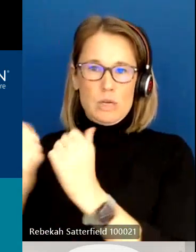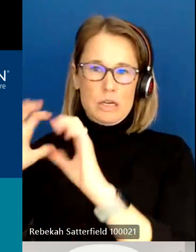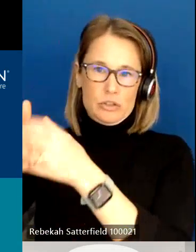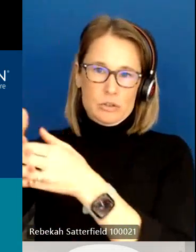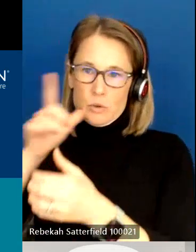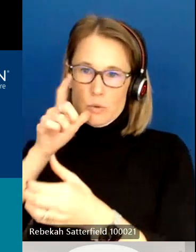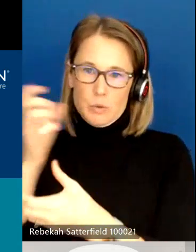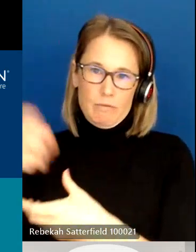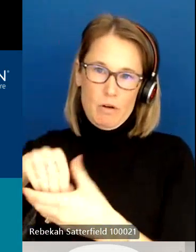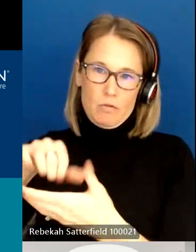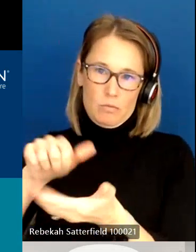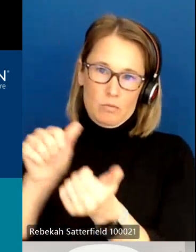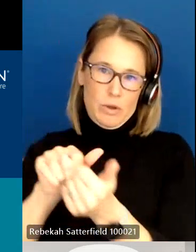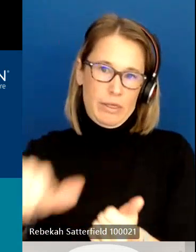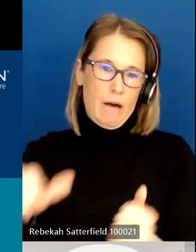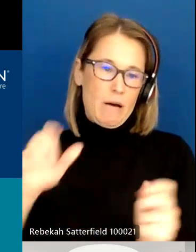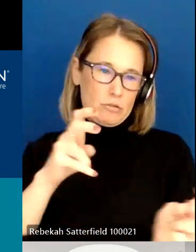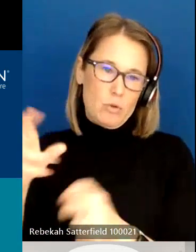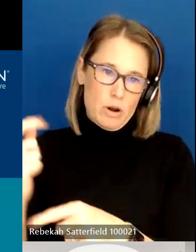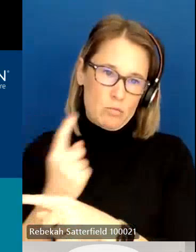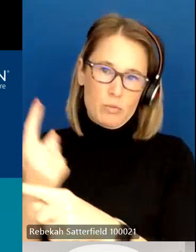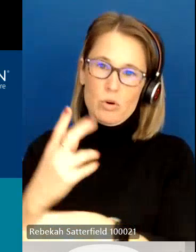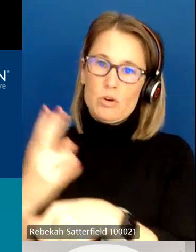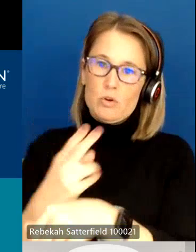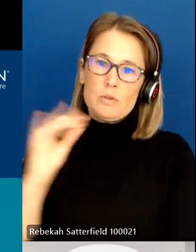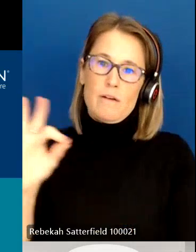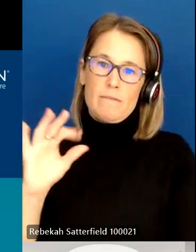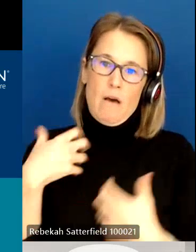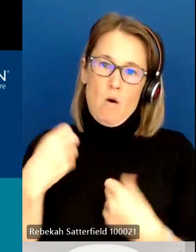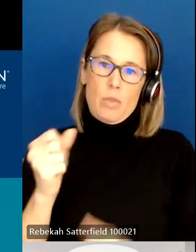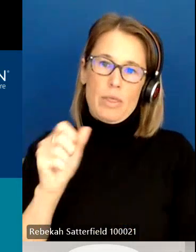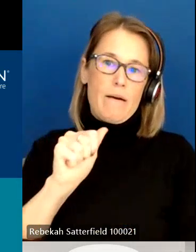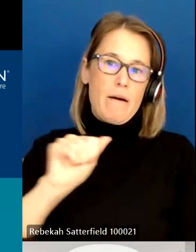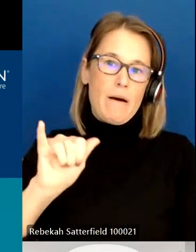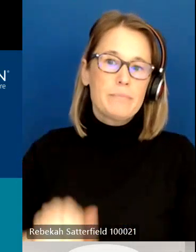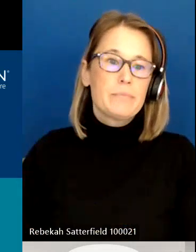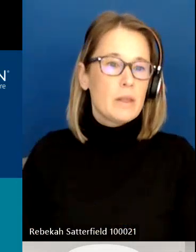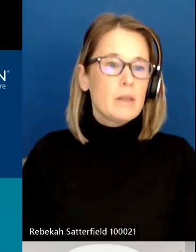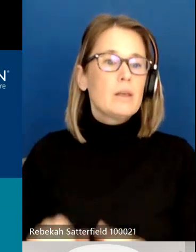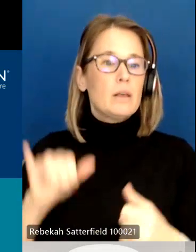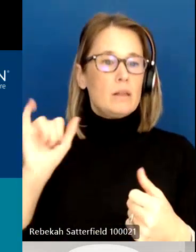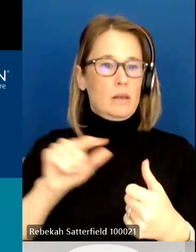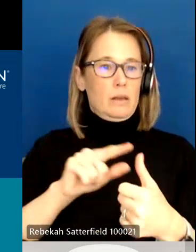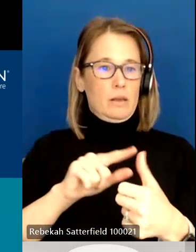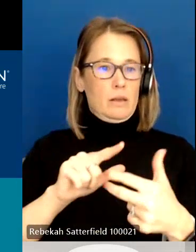issue and the appropriate uses of Health AI so that's The Upfront due diligence standard when